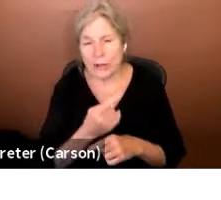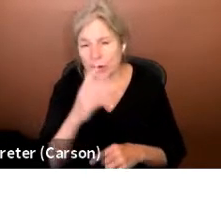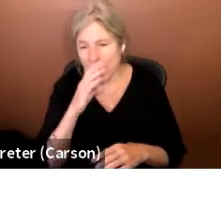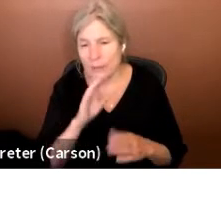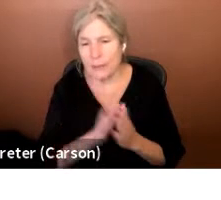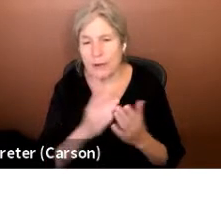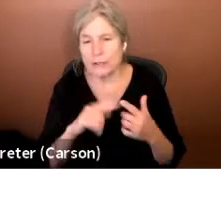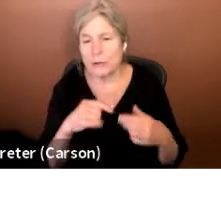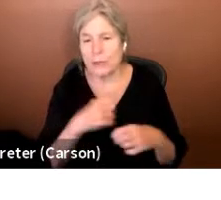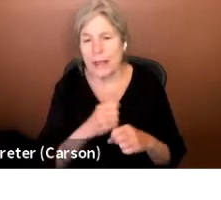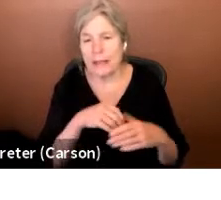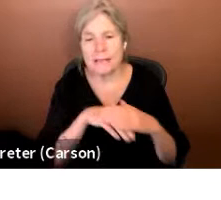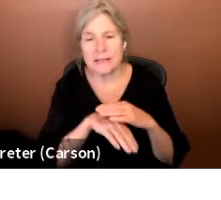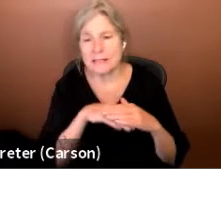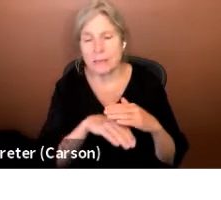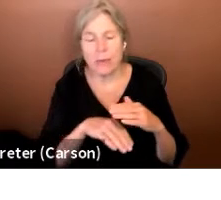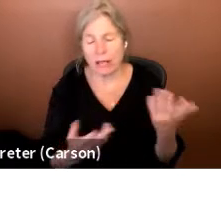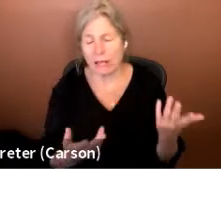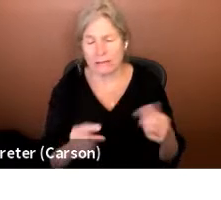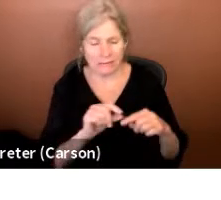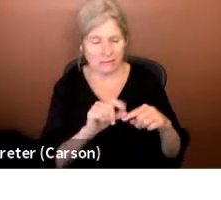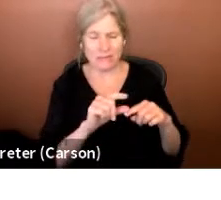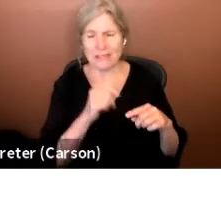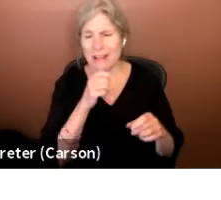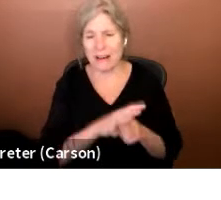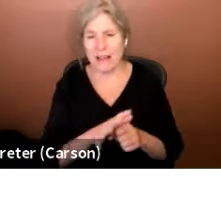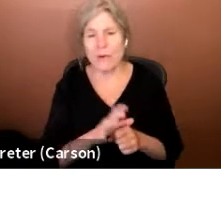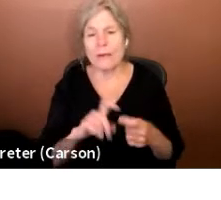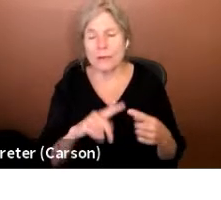accessible. We have to translate this. And it's not